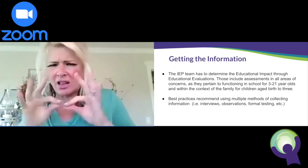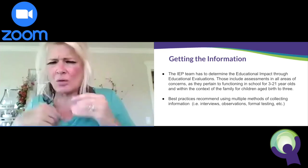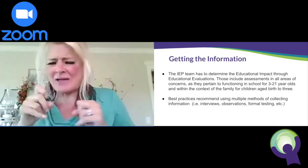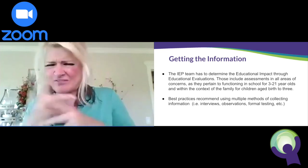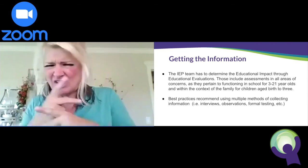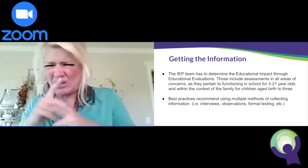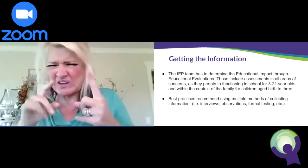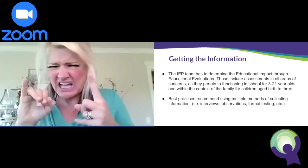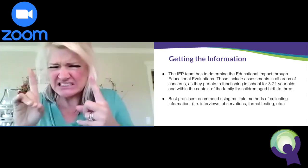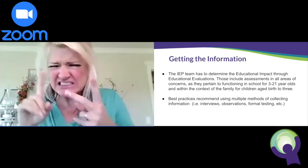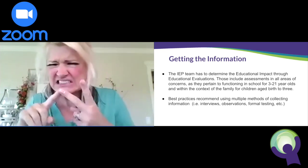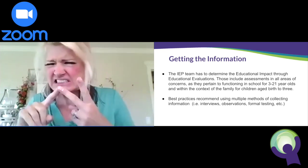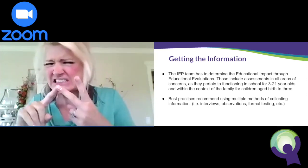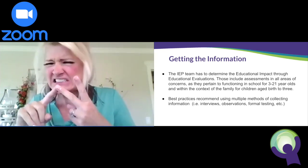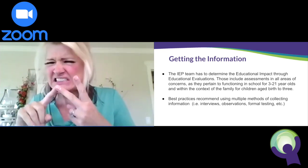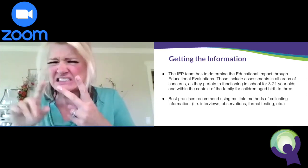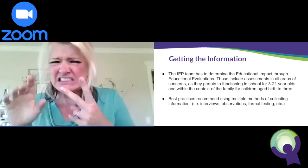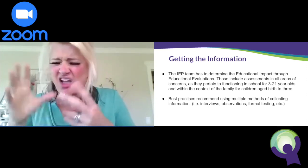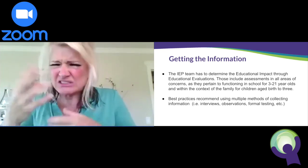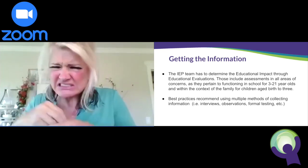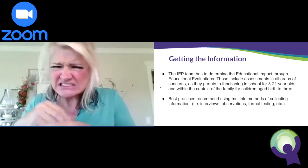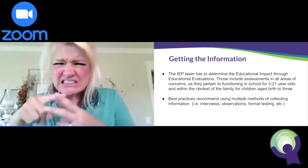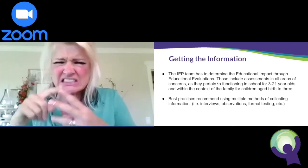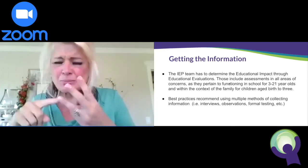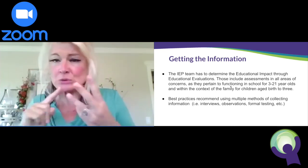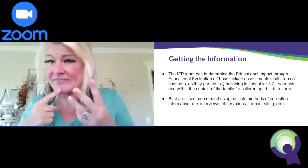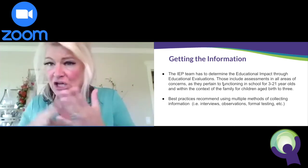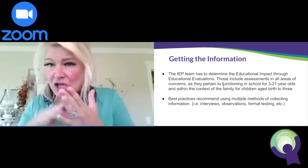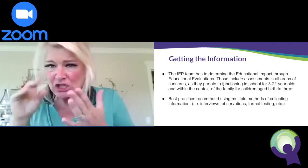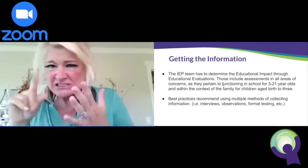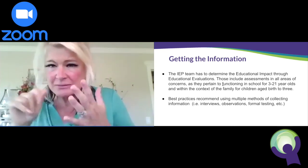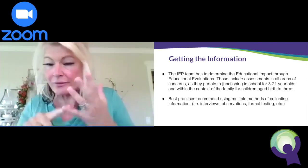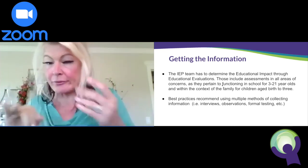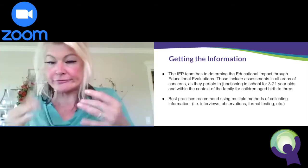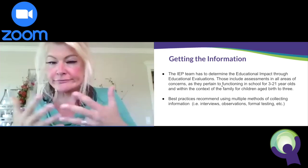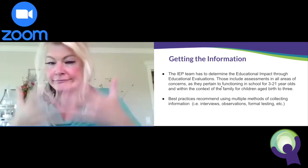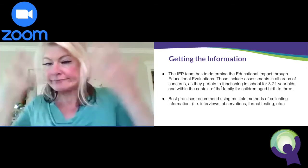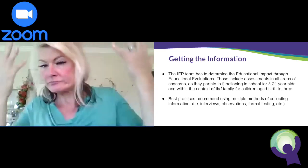From birth to three, we really have to look at how severe..maybe